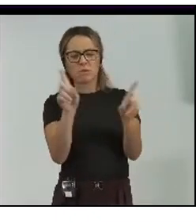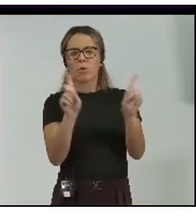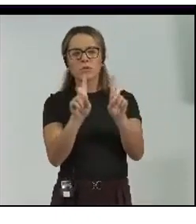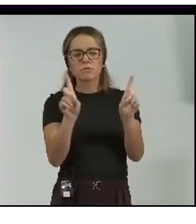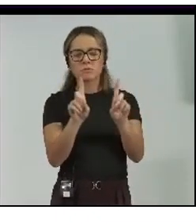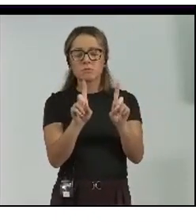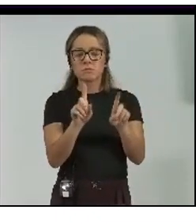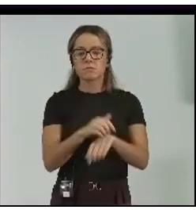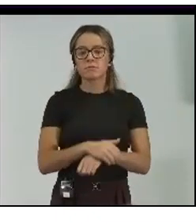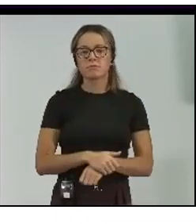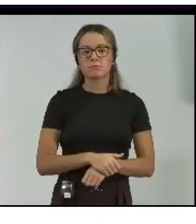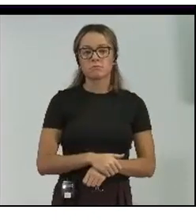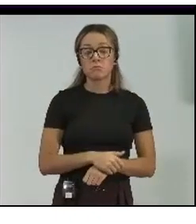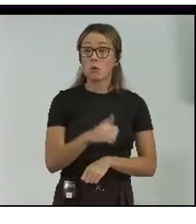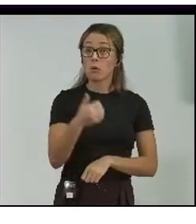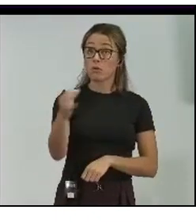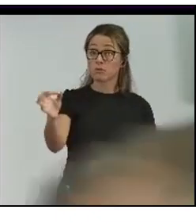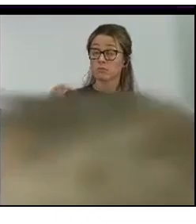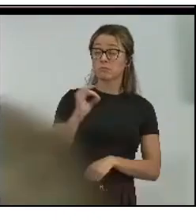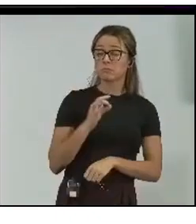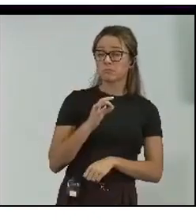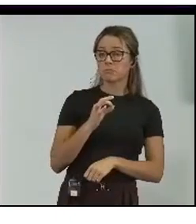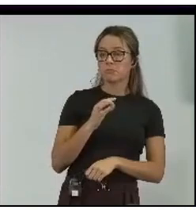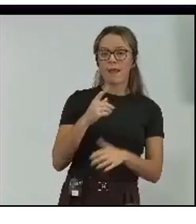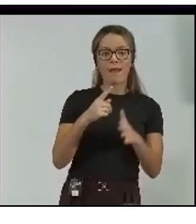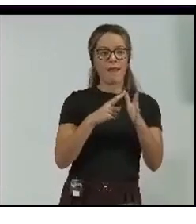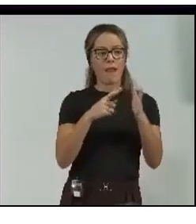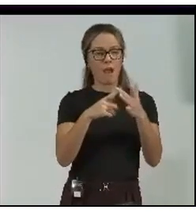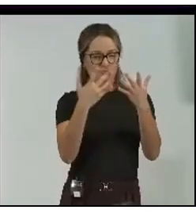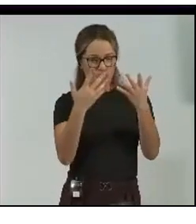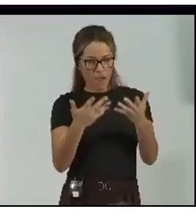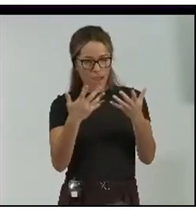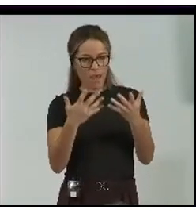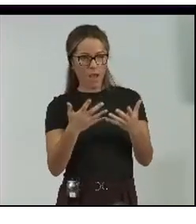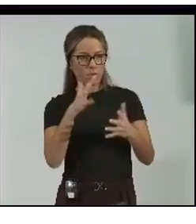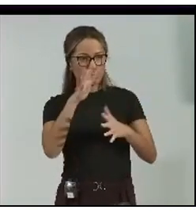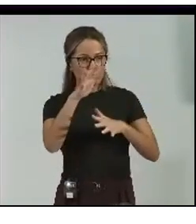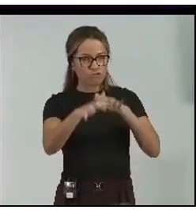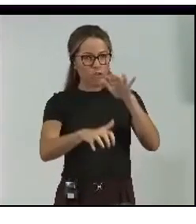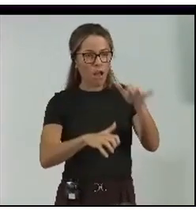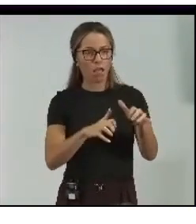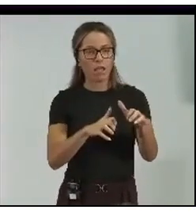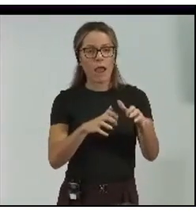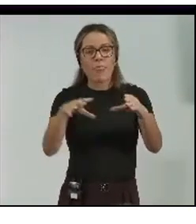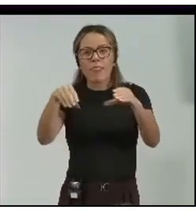I think the big thing with AI right now is that it's struggling to describe images in context.